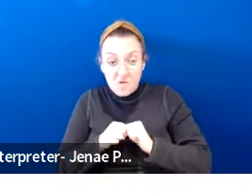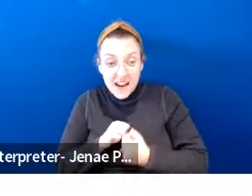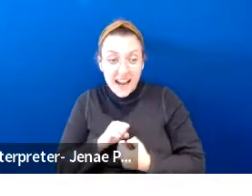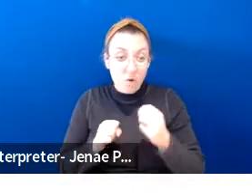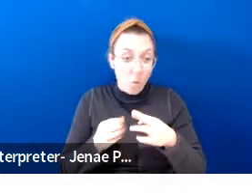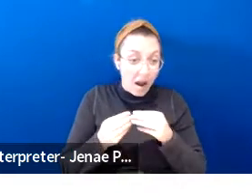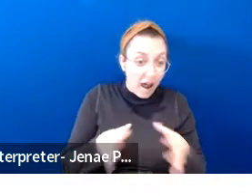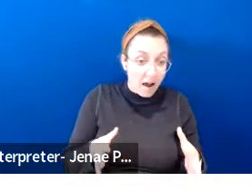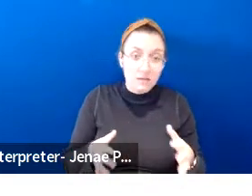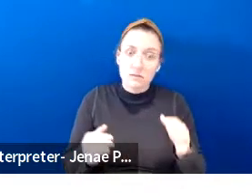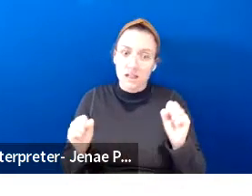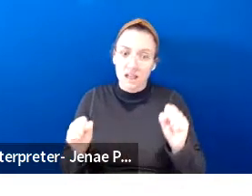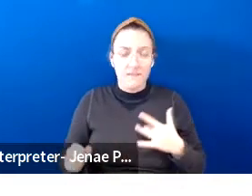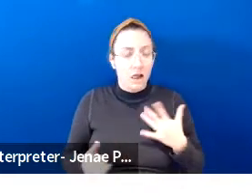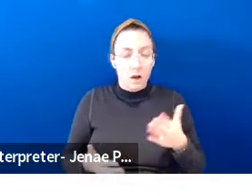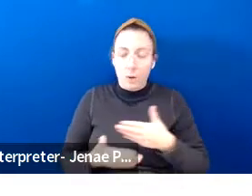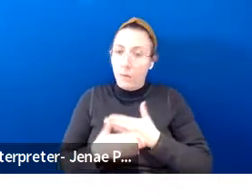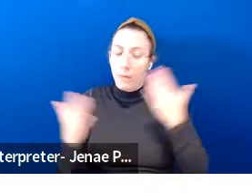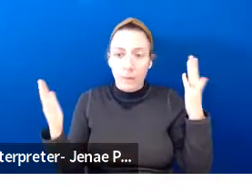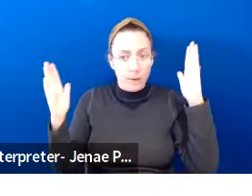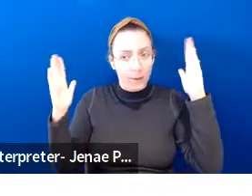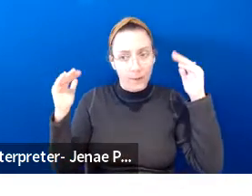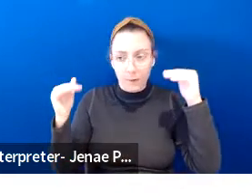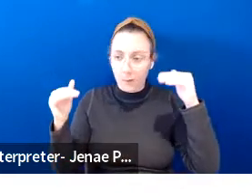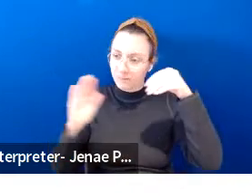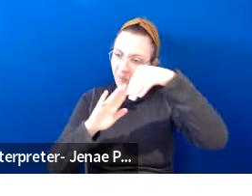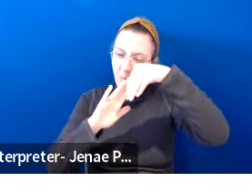so these are all things that can impact hope, victimization.